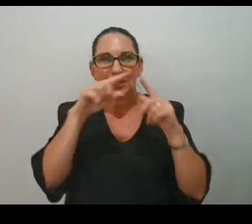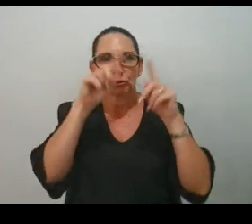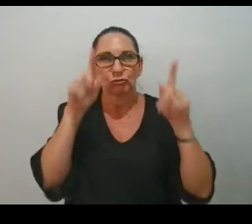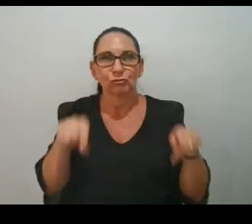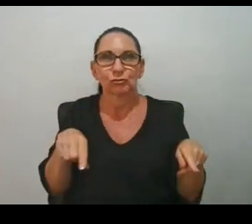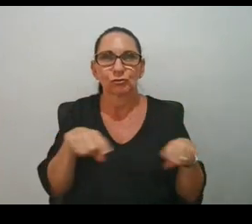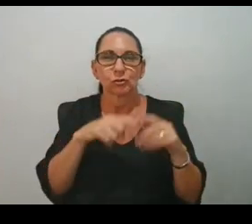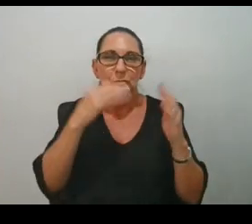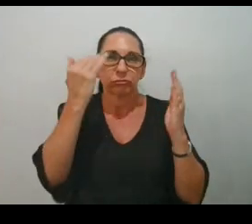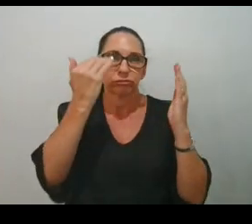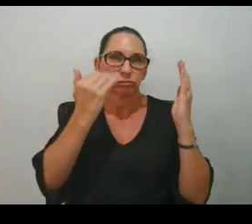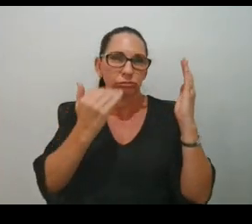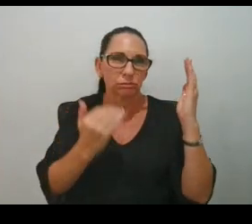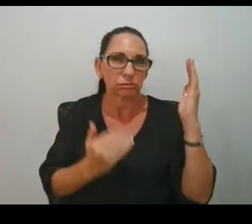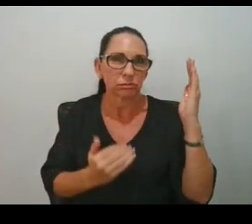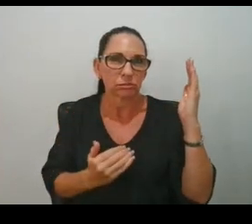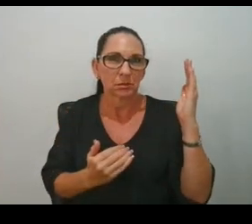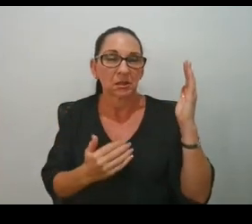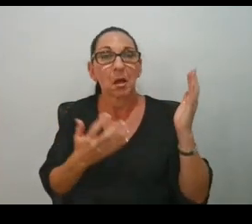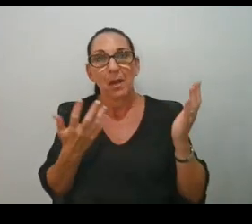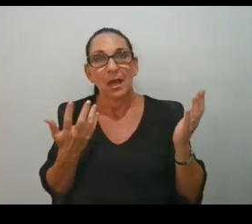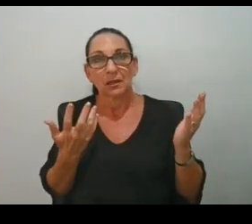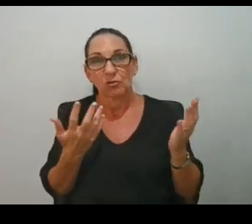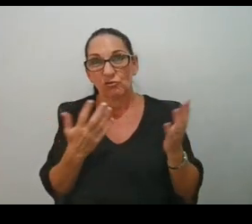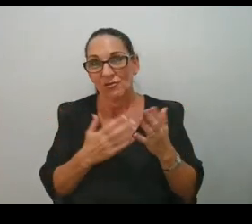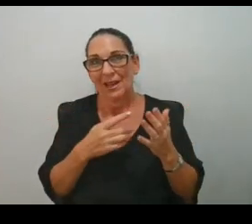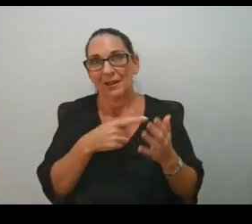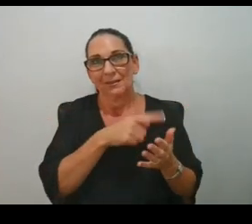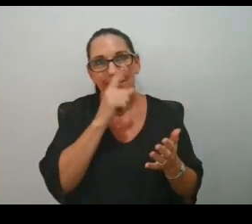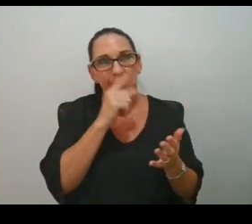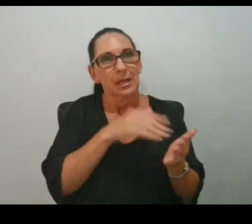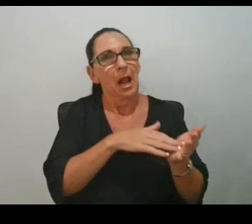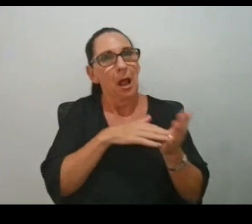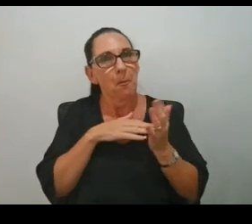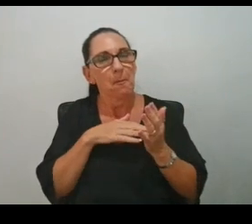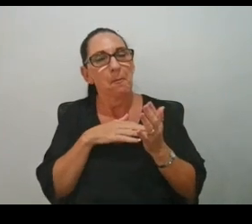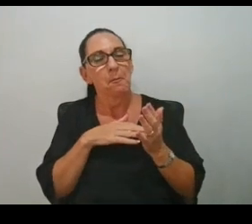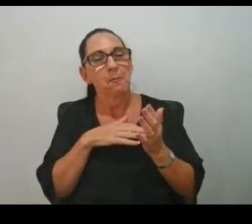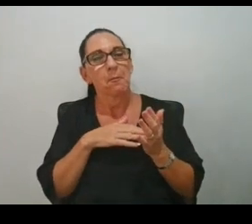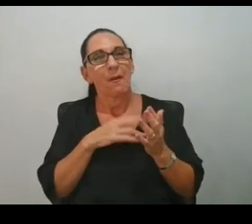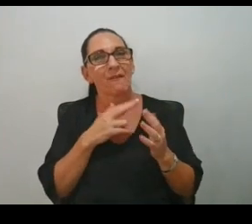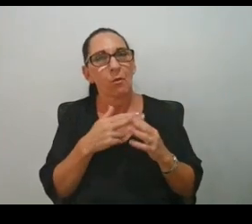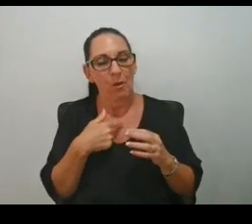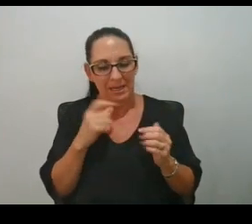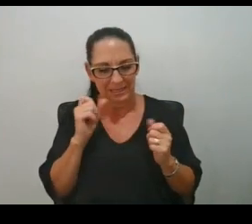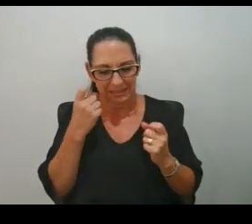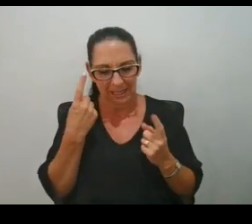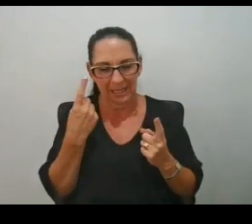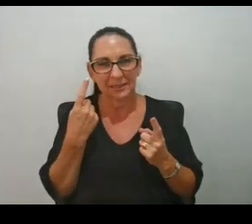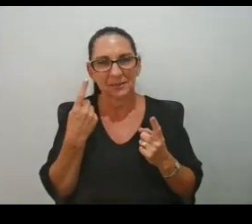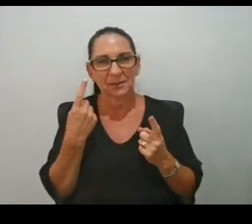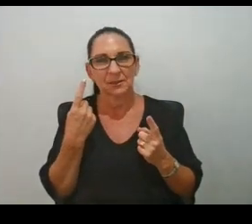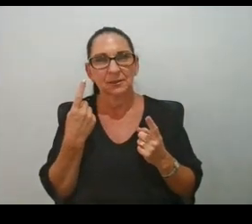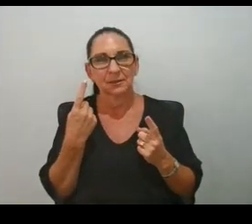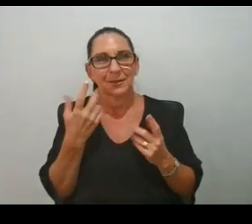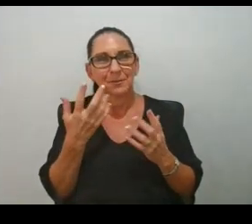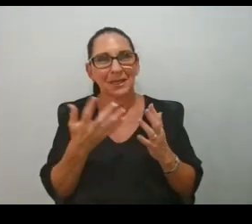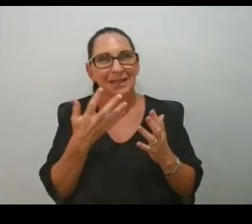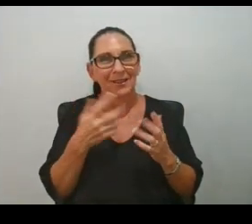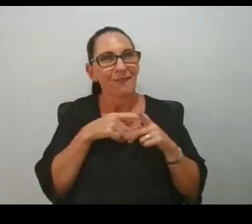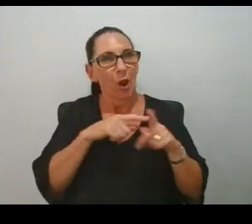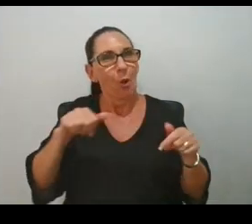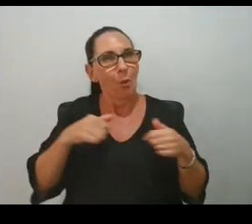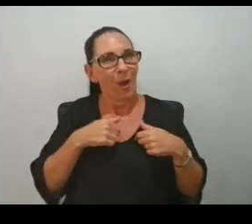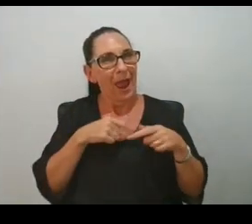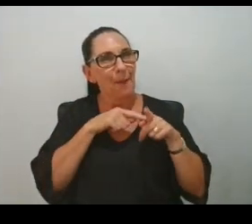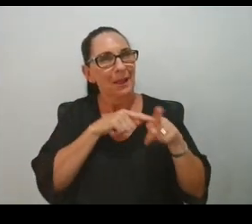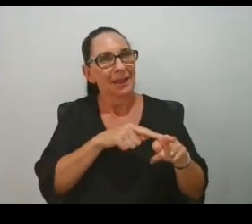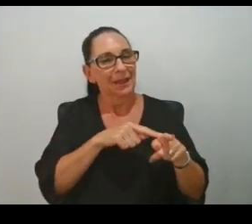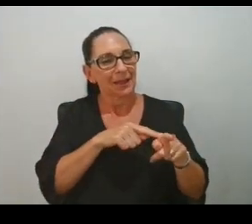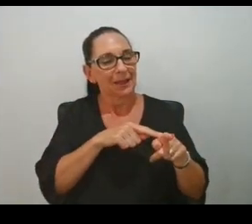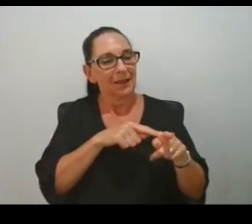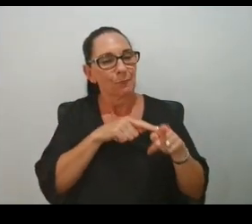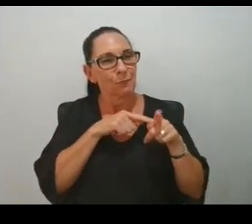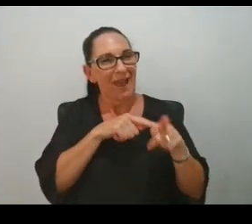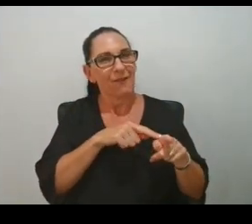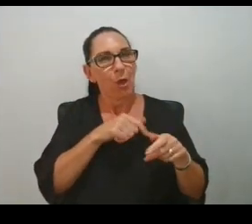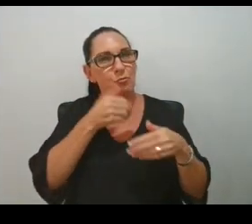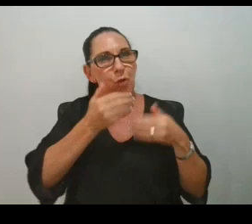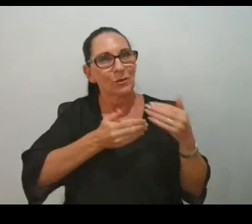the test but it is another um fundamental test for um for our application process and and it doesn't